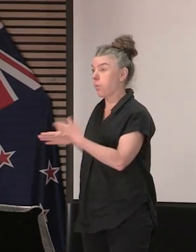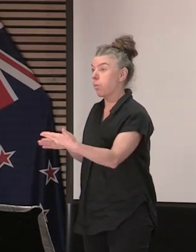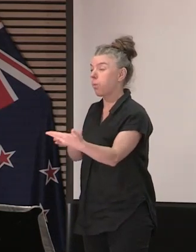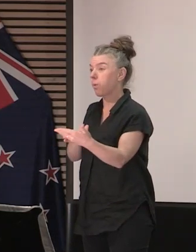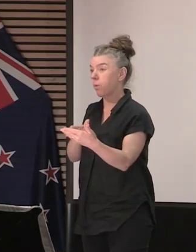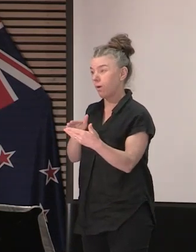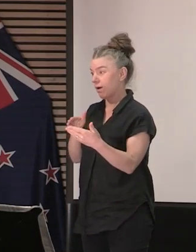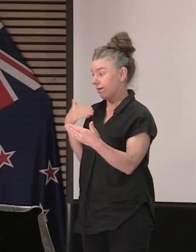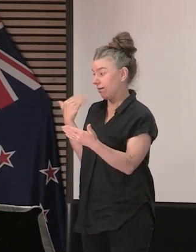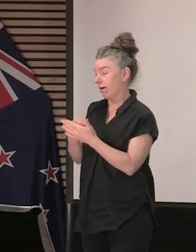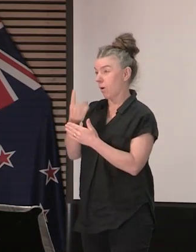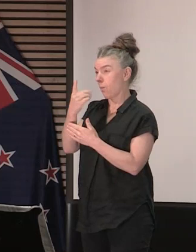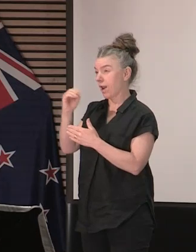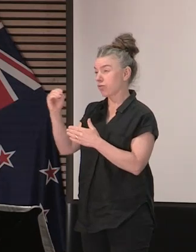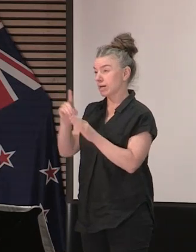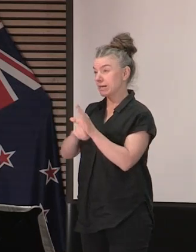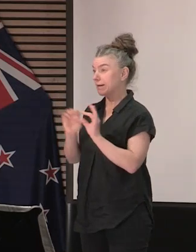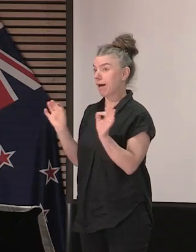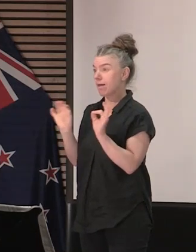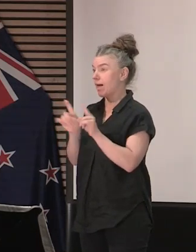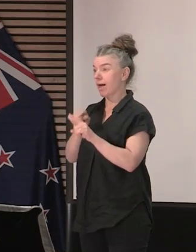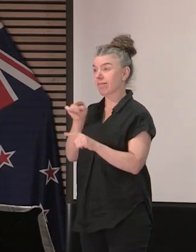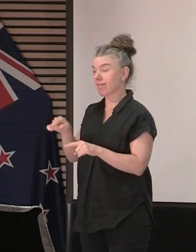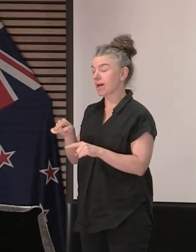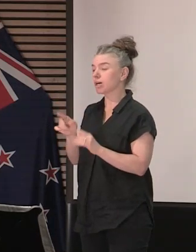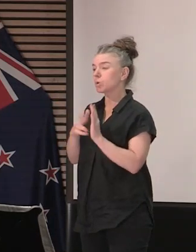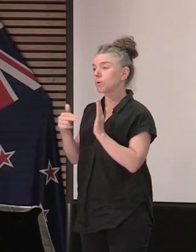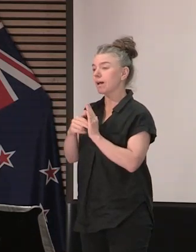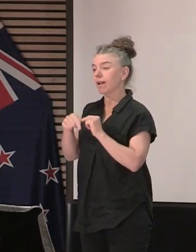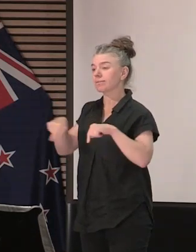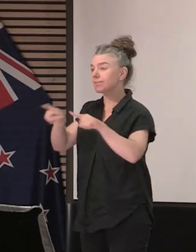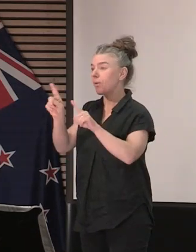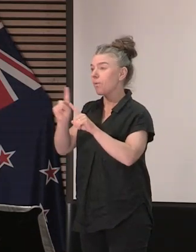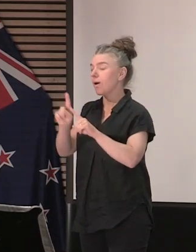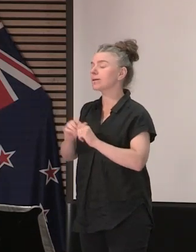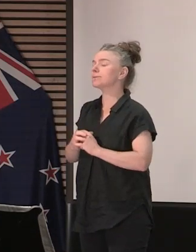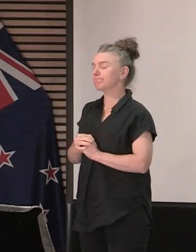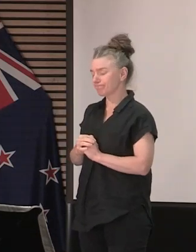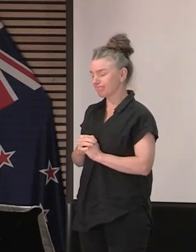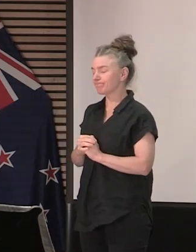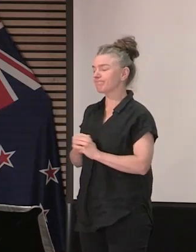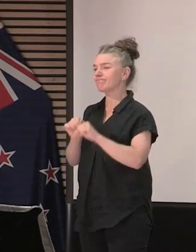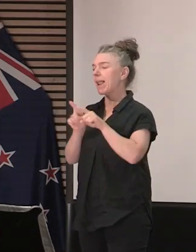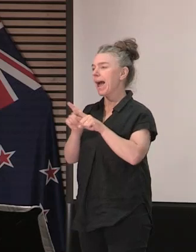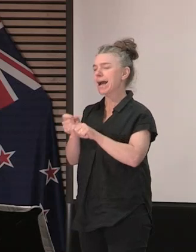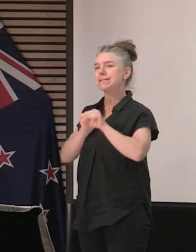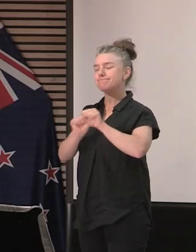Kiwishave quietly and collectivelyimplemented a nationwide wallof defence.